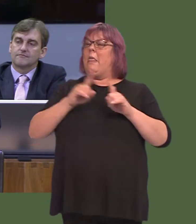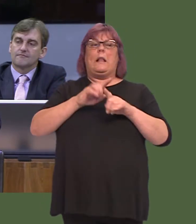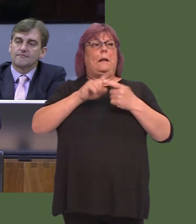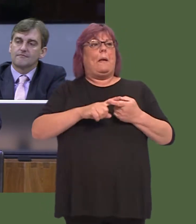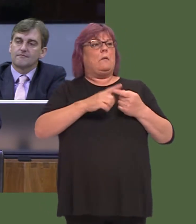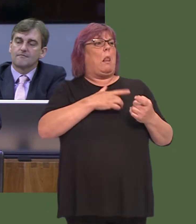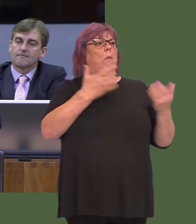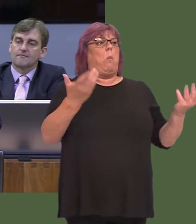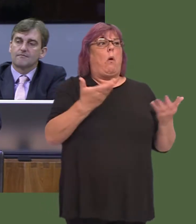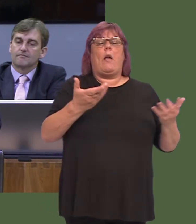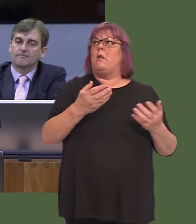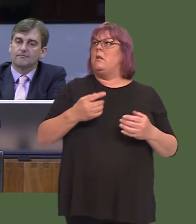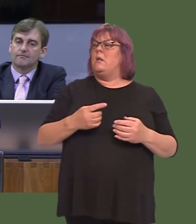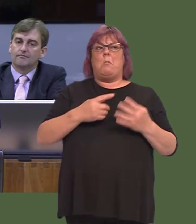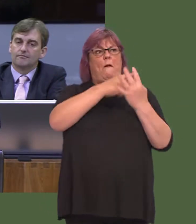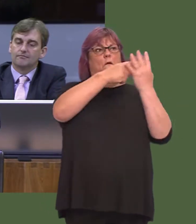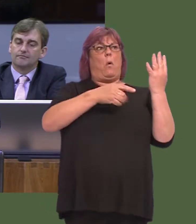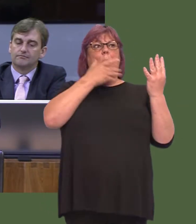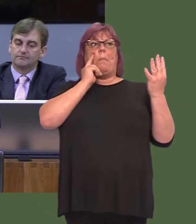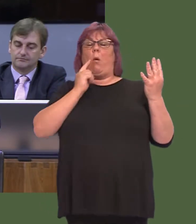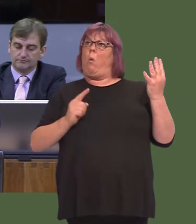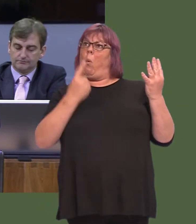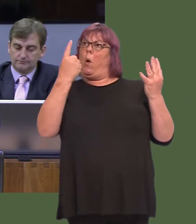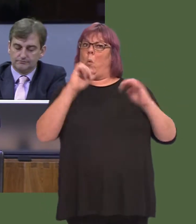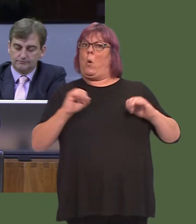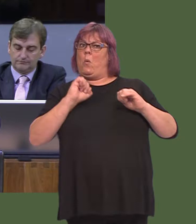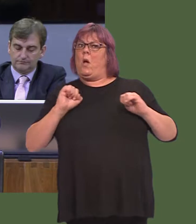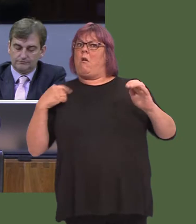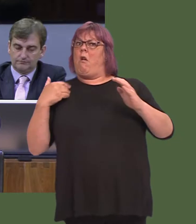In particular, one in four individuals were waiting in excess of eight weeks to have their